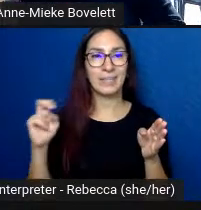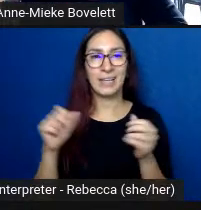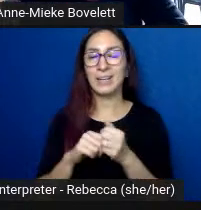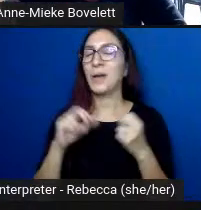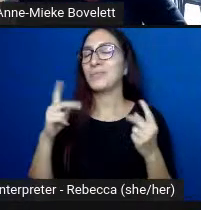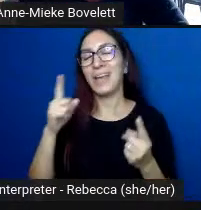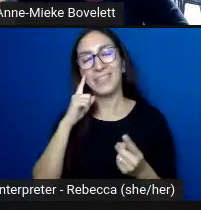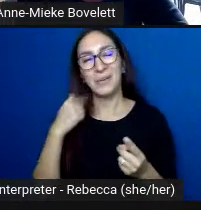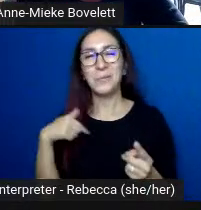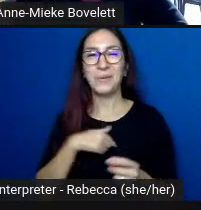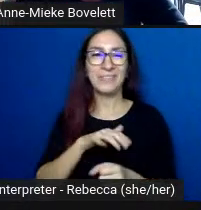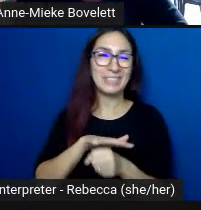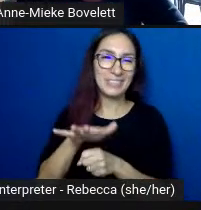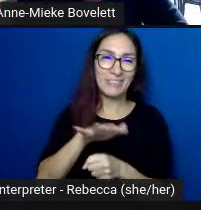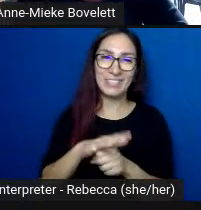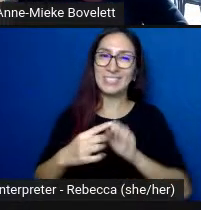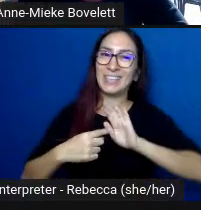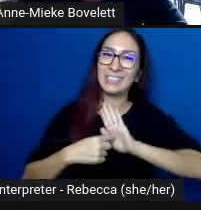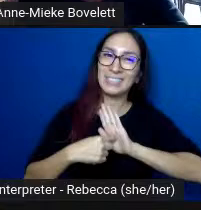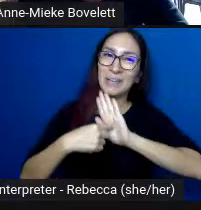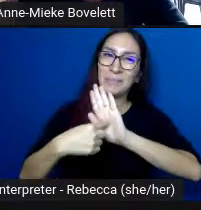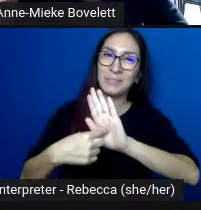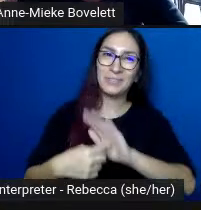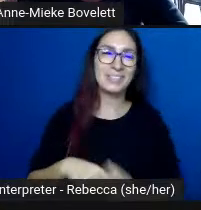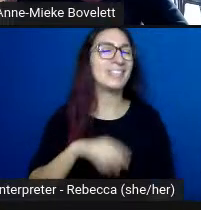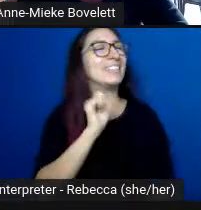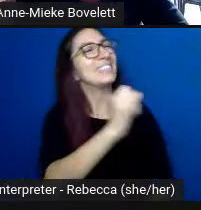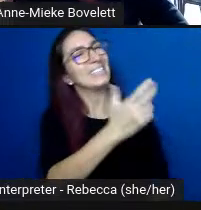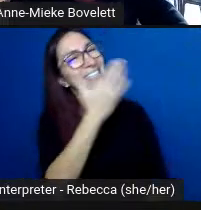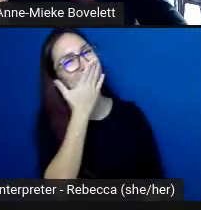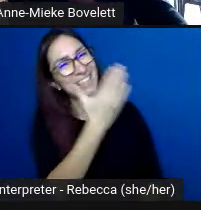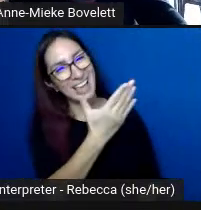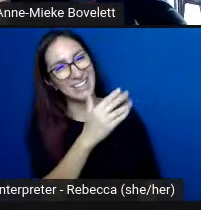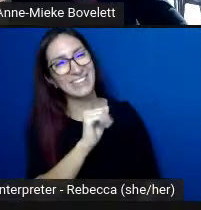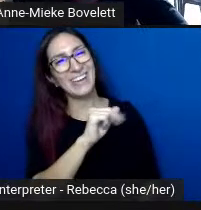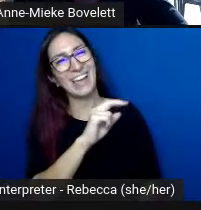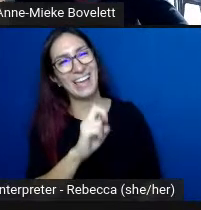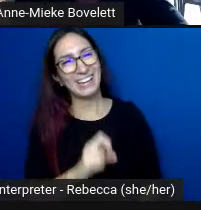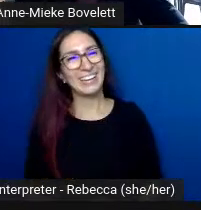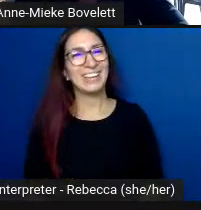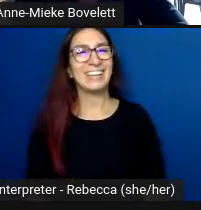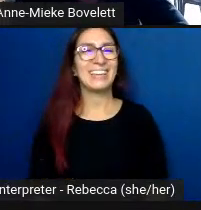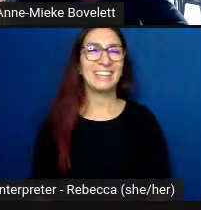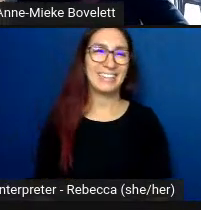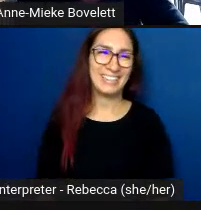Picca Neri: We are in a dead end basically Anne Bolelett: Okay. I think we have sufficiently